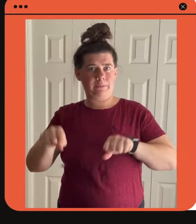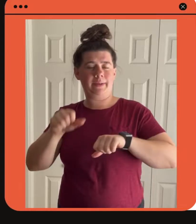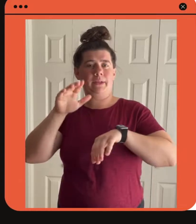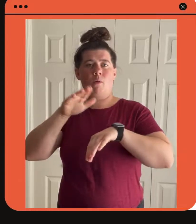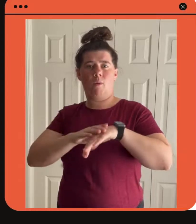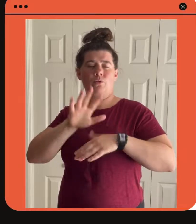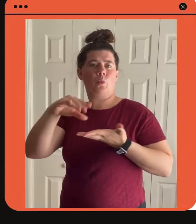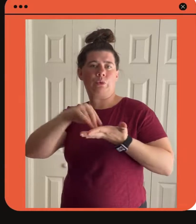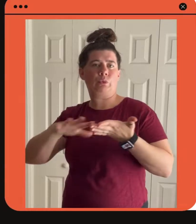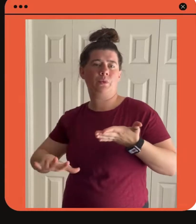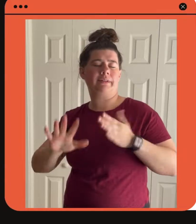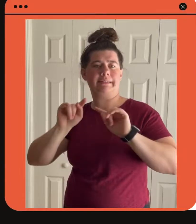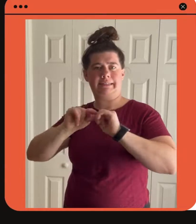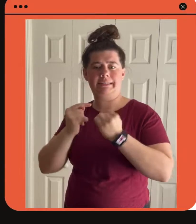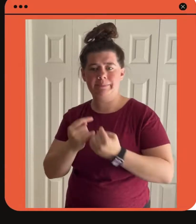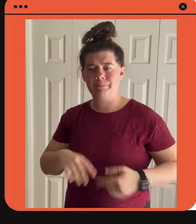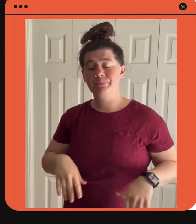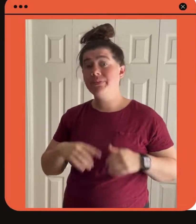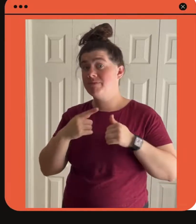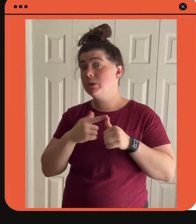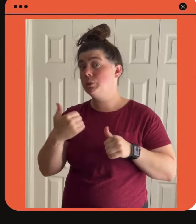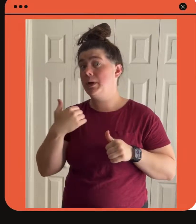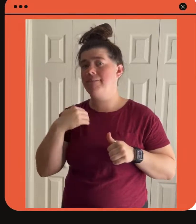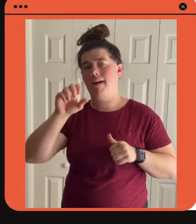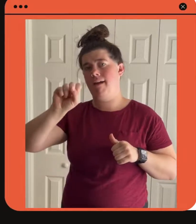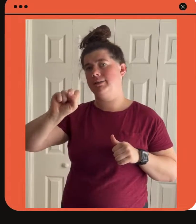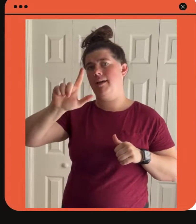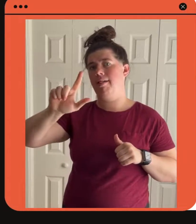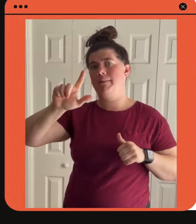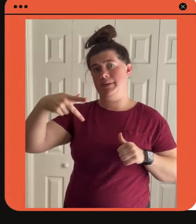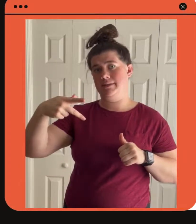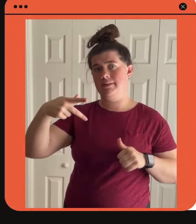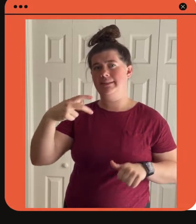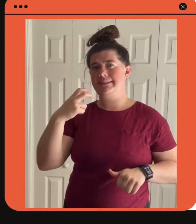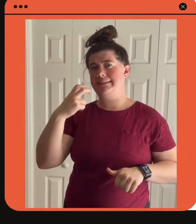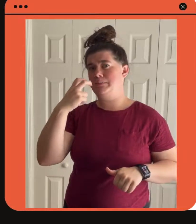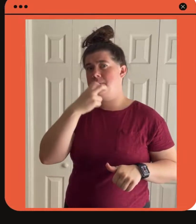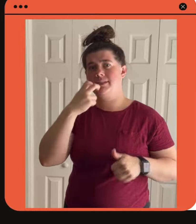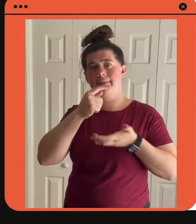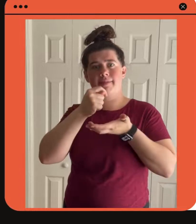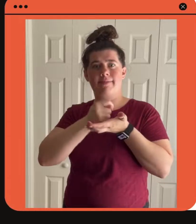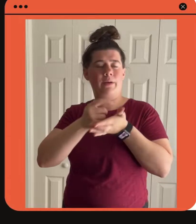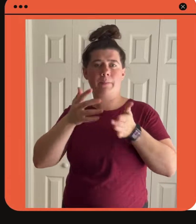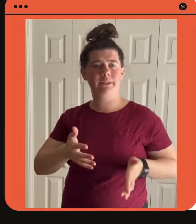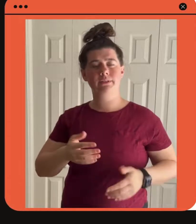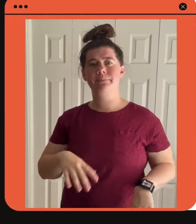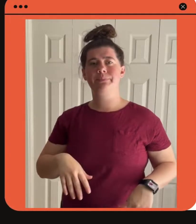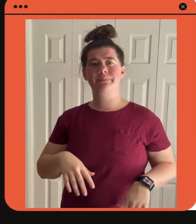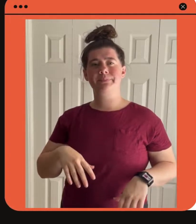possibly be on your students team first. We'll have the SLP the speech therapist